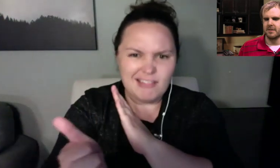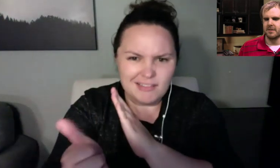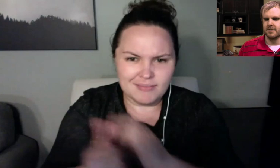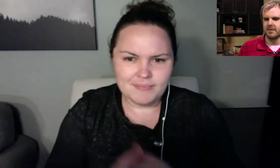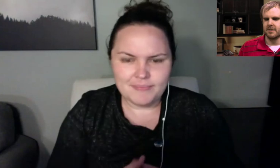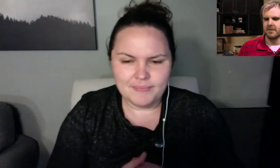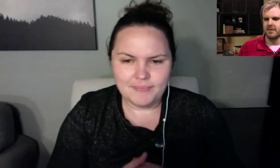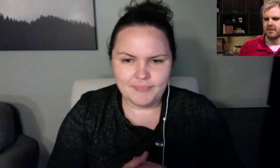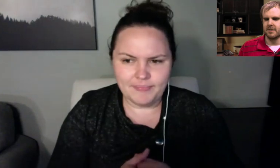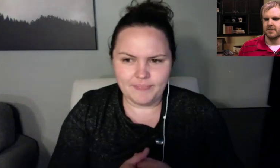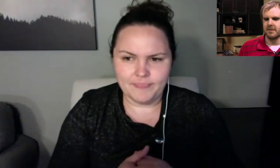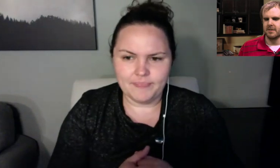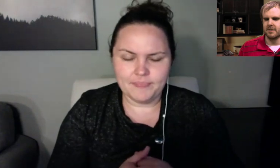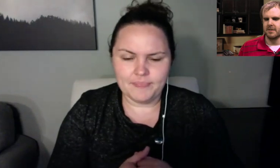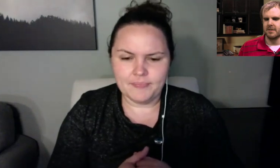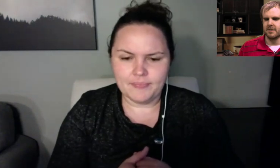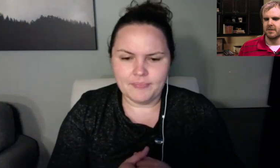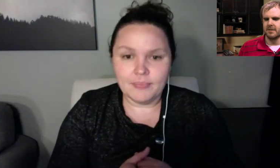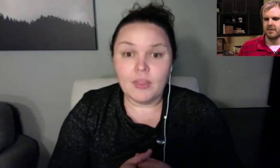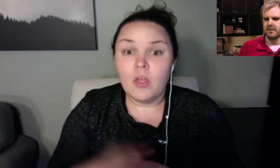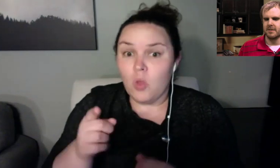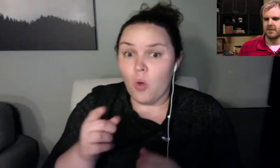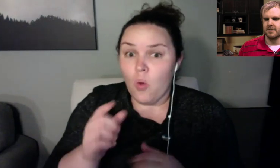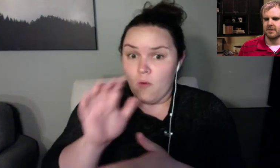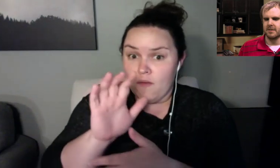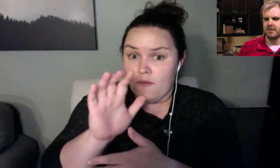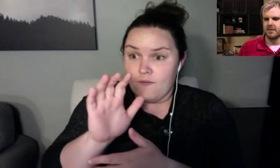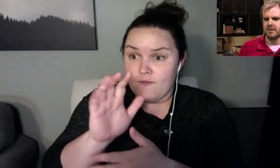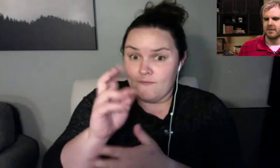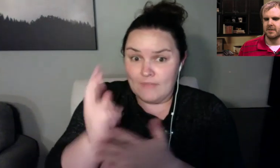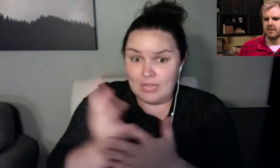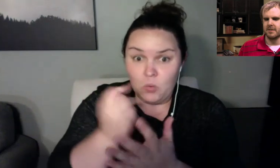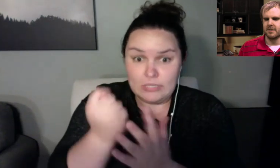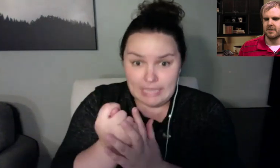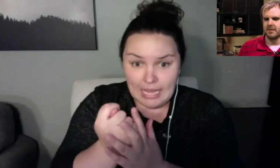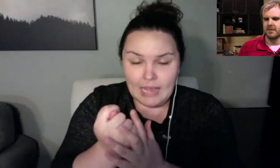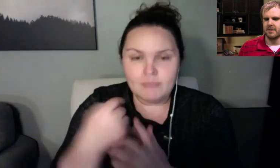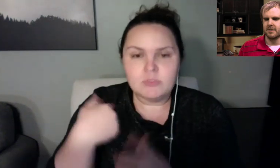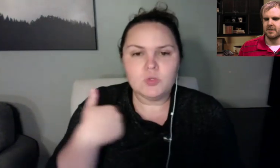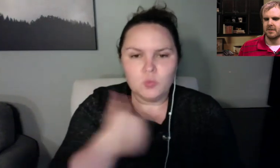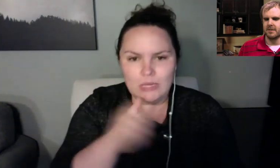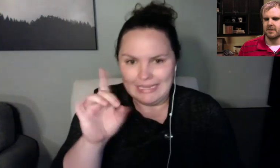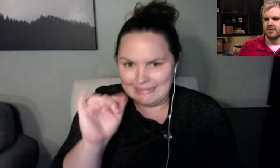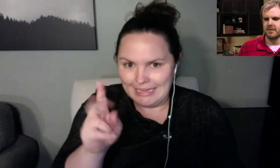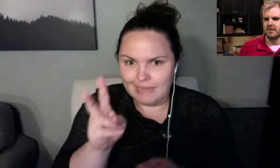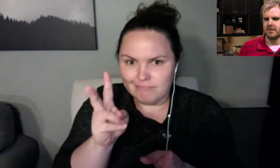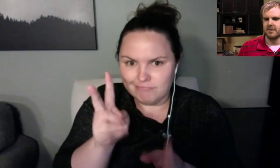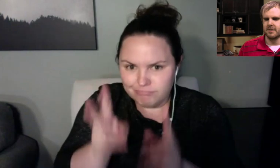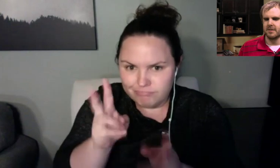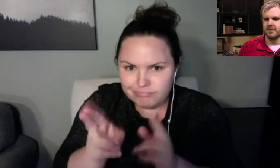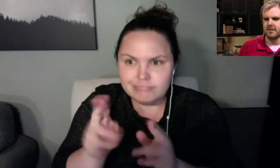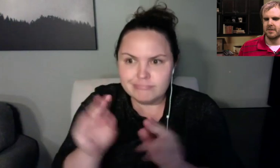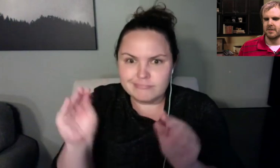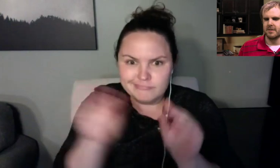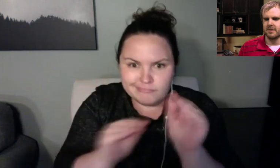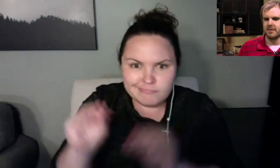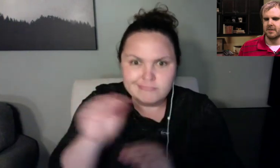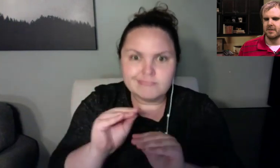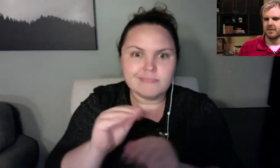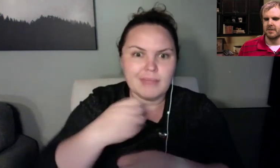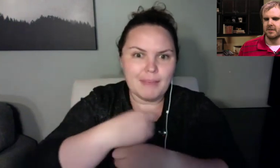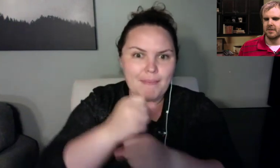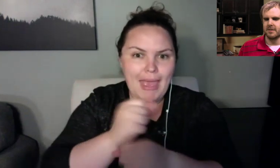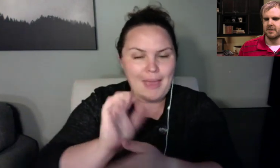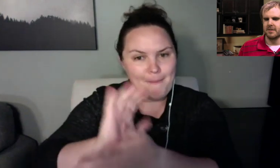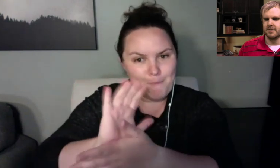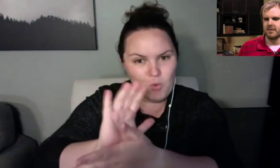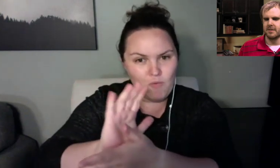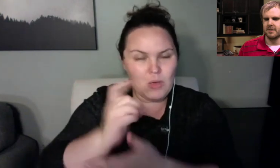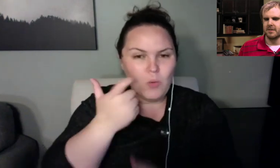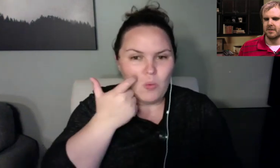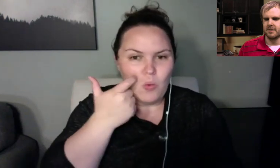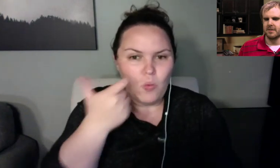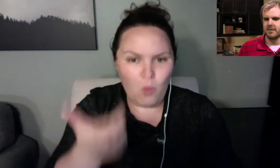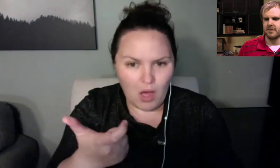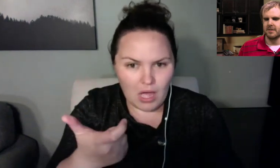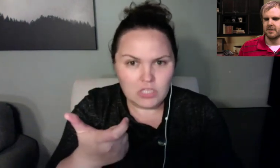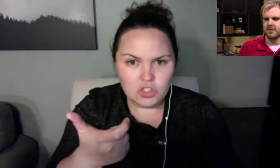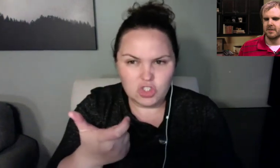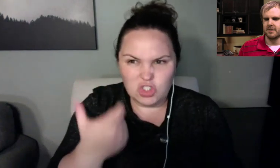And those videos have been edited into a movie that we're going to see here in just a moment.